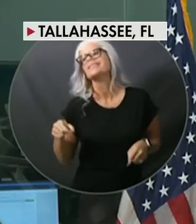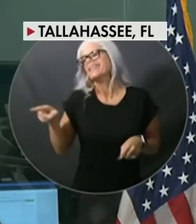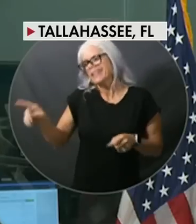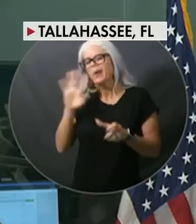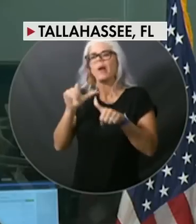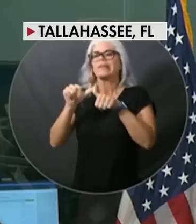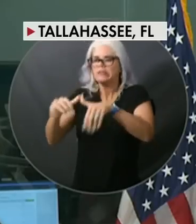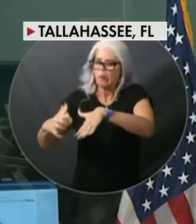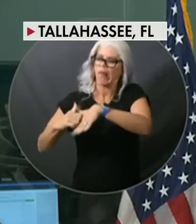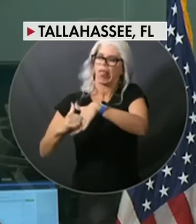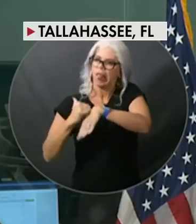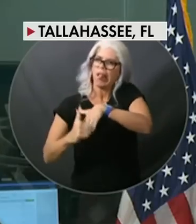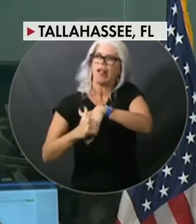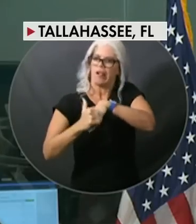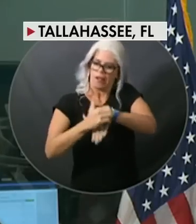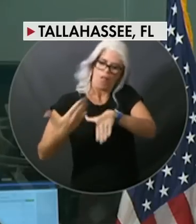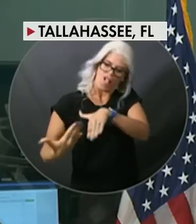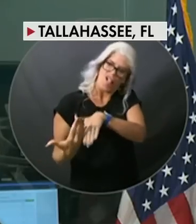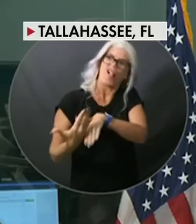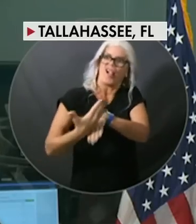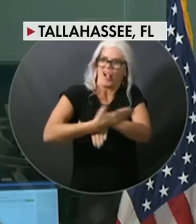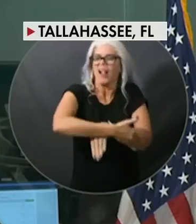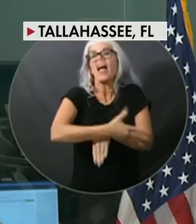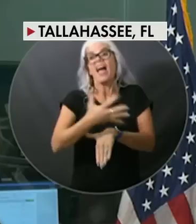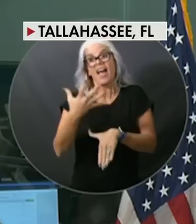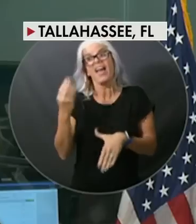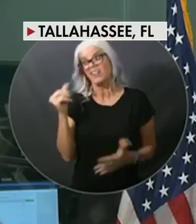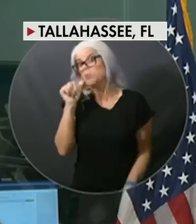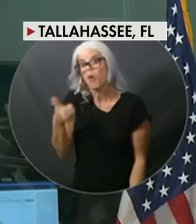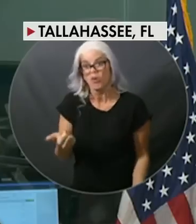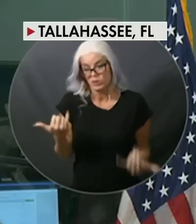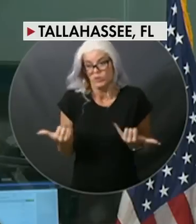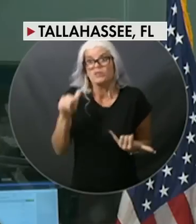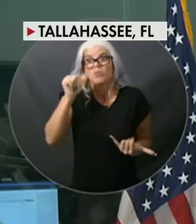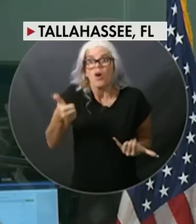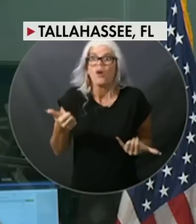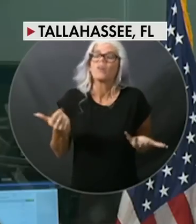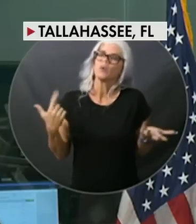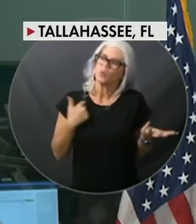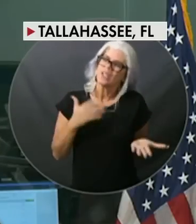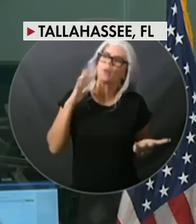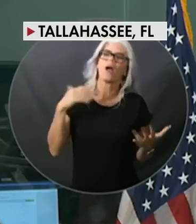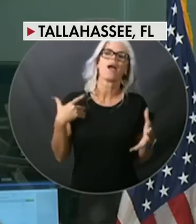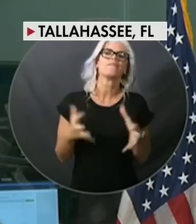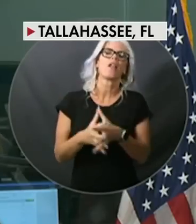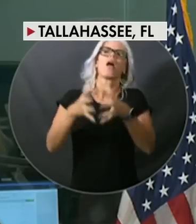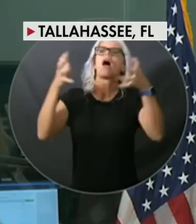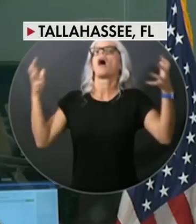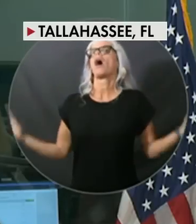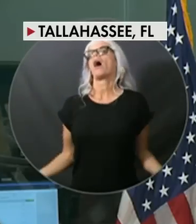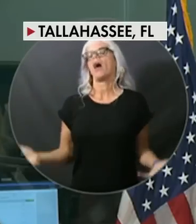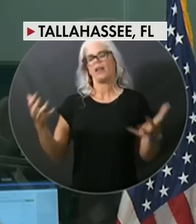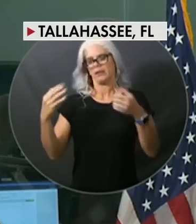IT IS GOING TO CONTINUE TO MOVE THROUGH THIS STATE TODAY AND THROUGH MUCH OF TOMORROW.